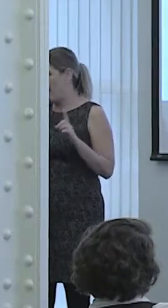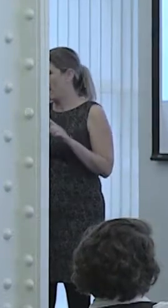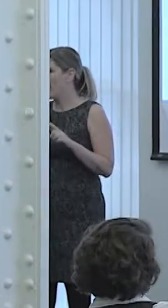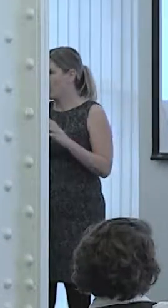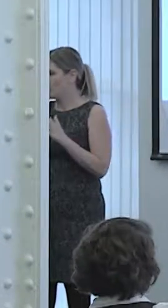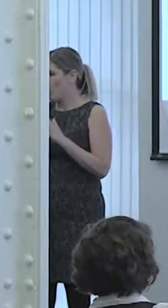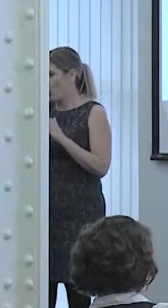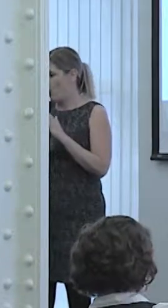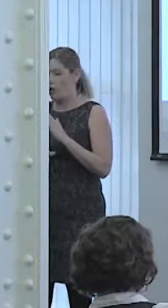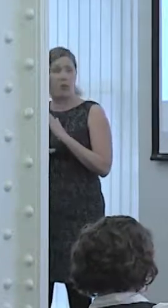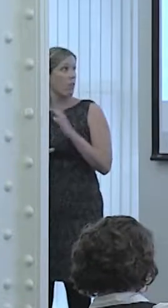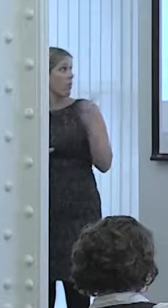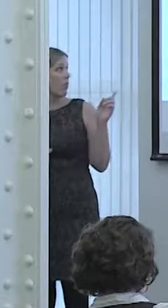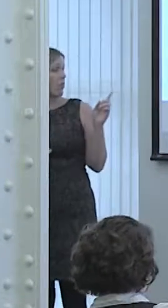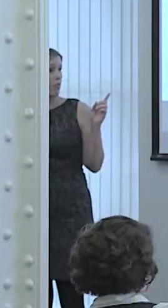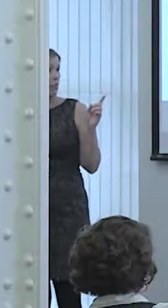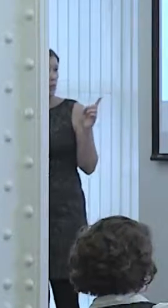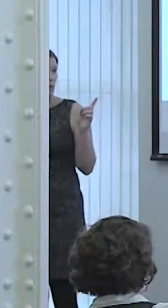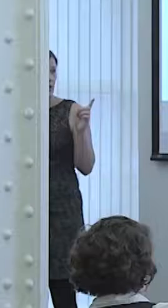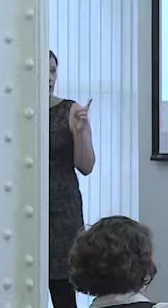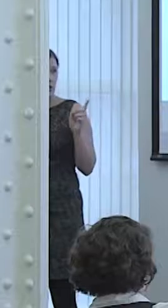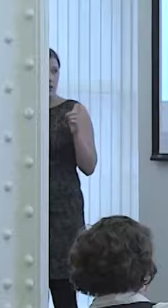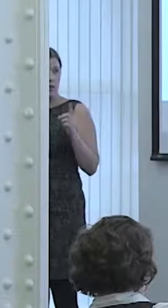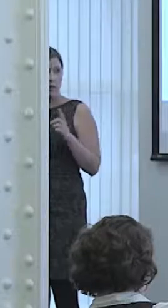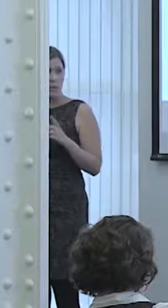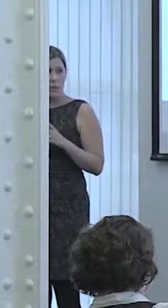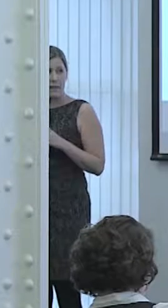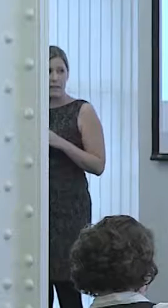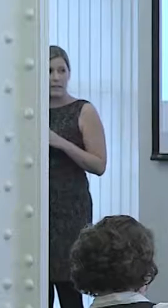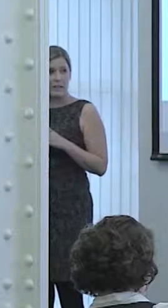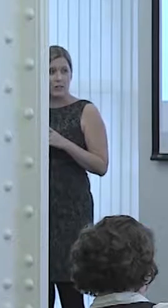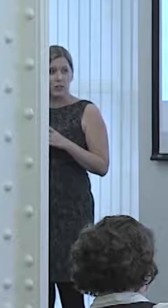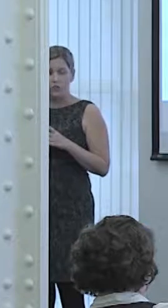and it wasn't a disabled beings guide to domming,